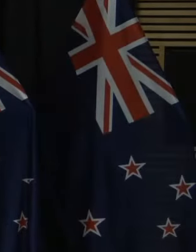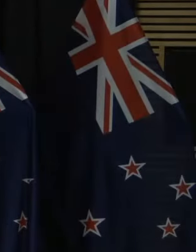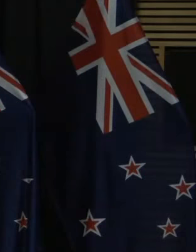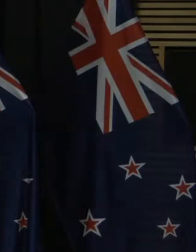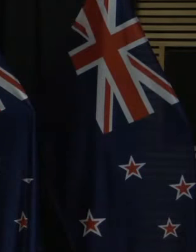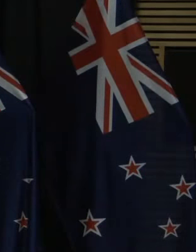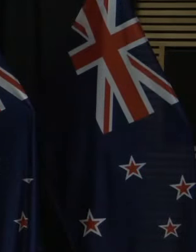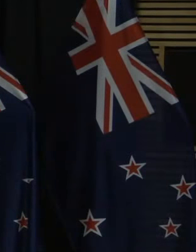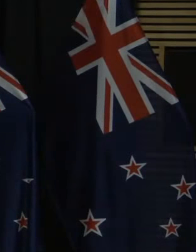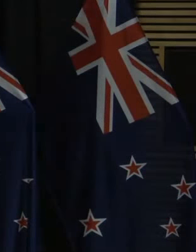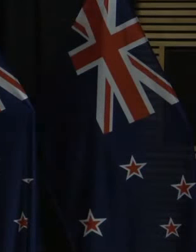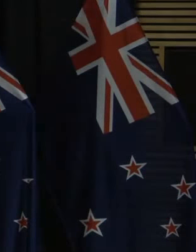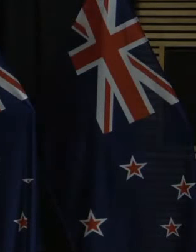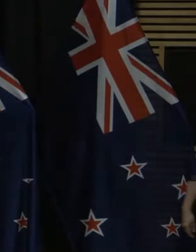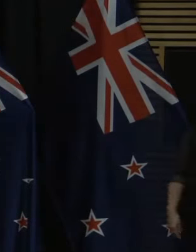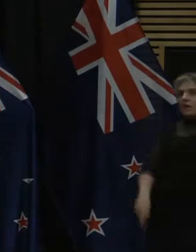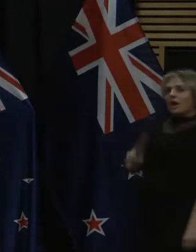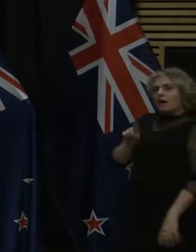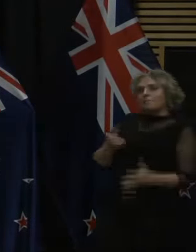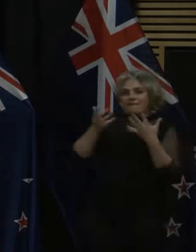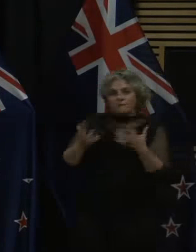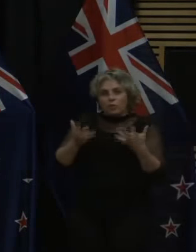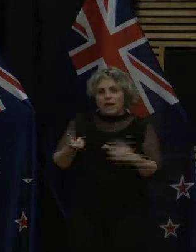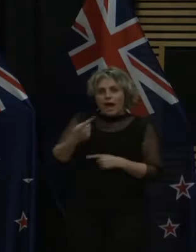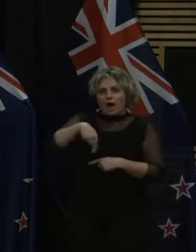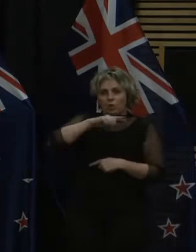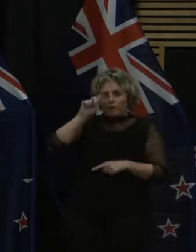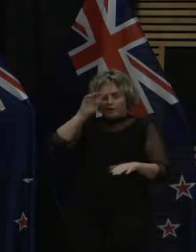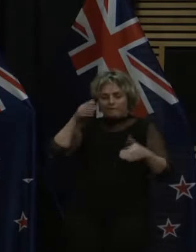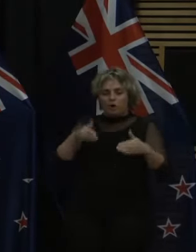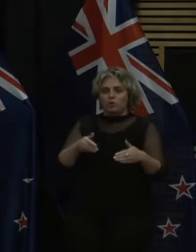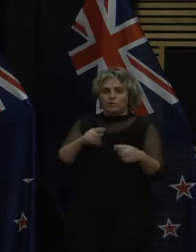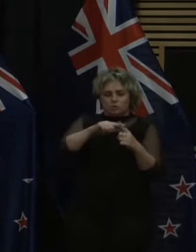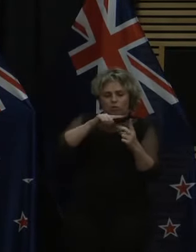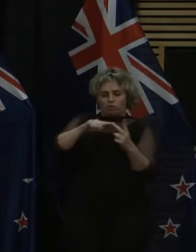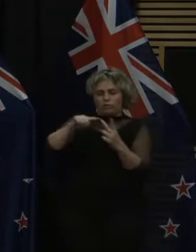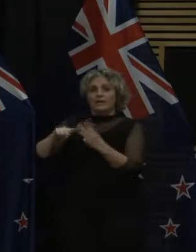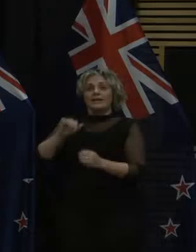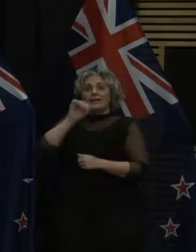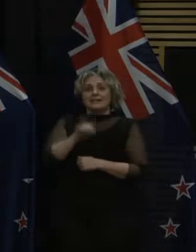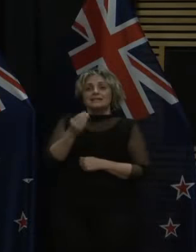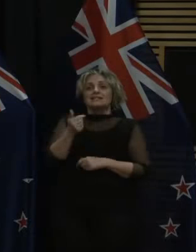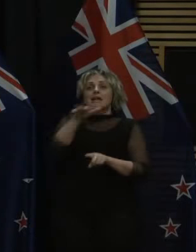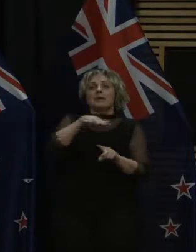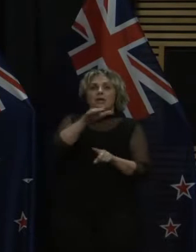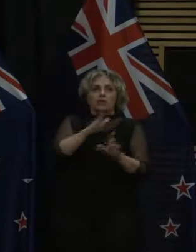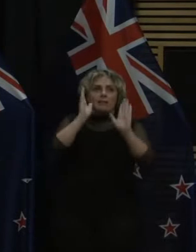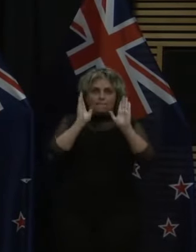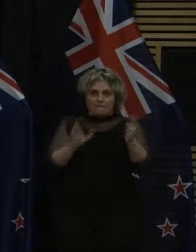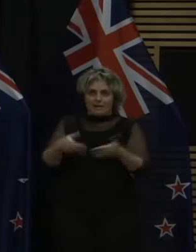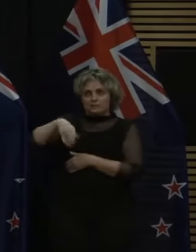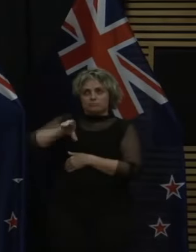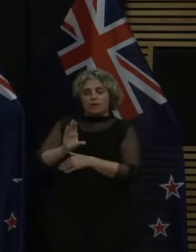today. And the second reason is we know we will use it for large-scale events so we need to give people fair warning of